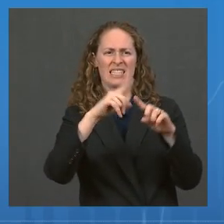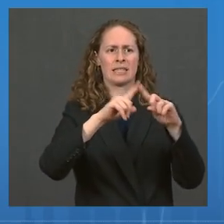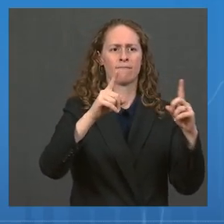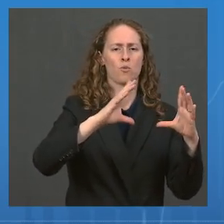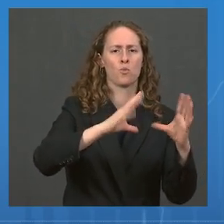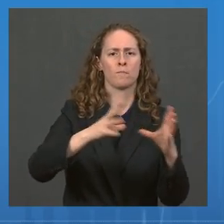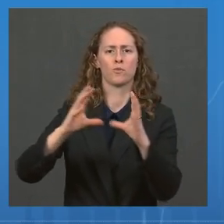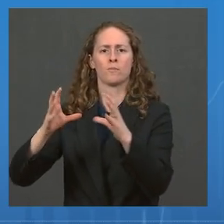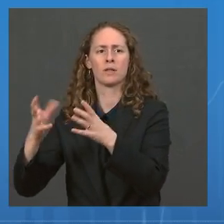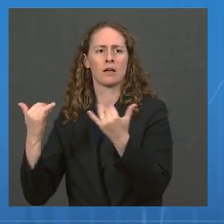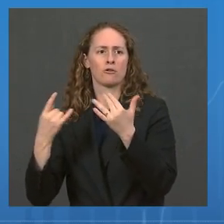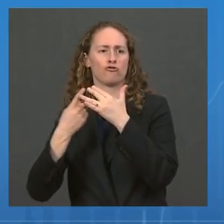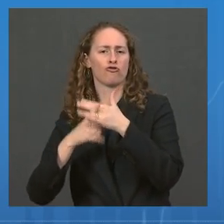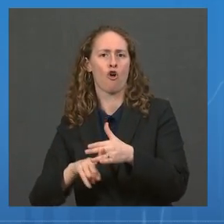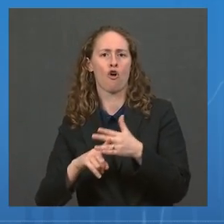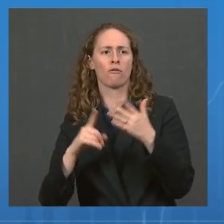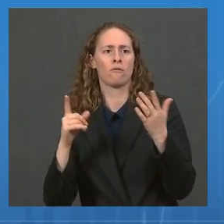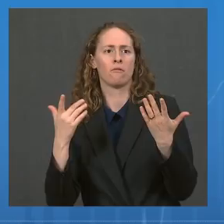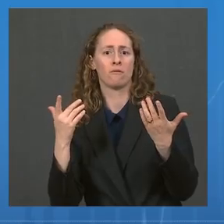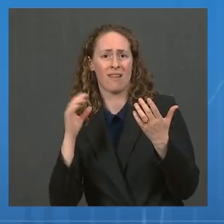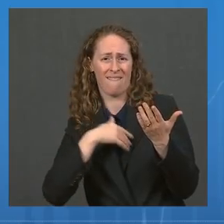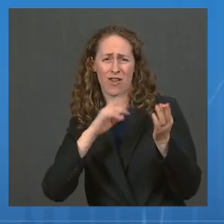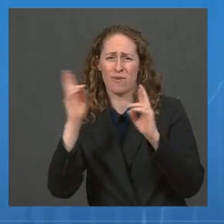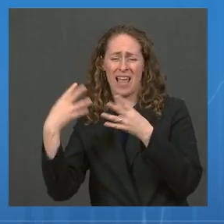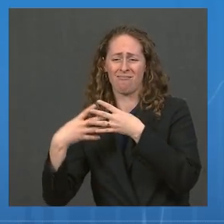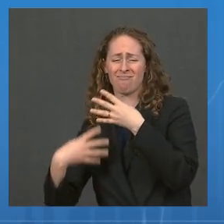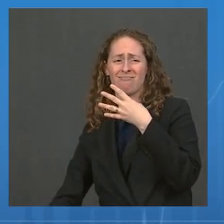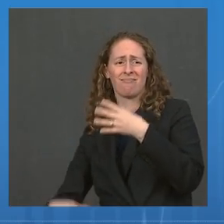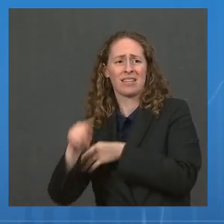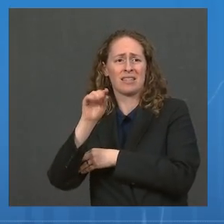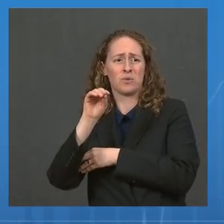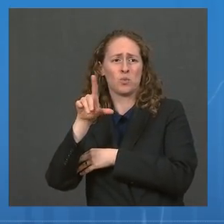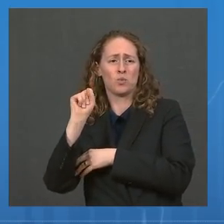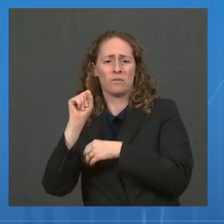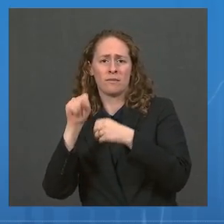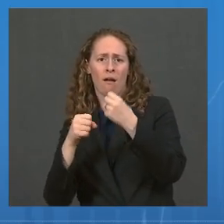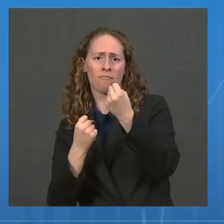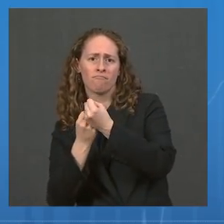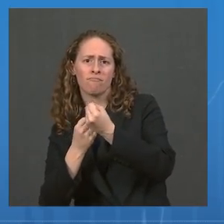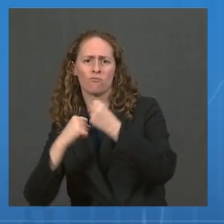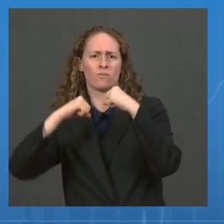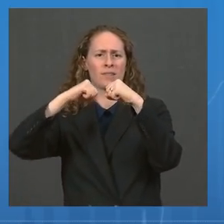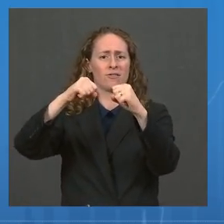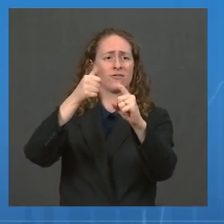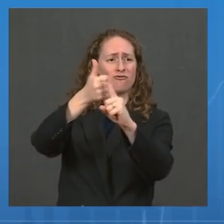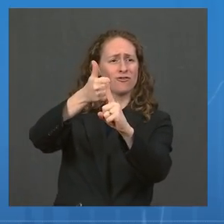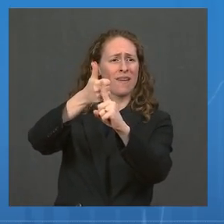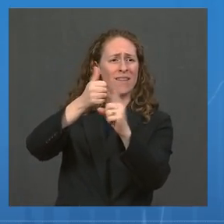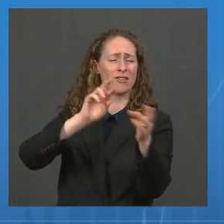that may be helpful to optimize their vaccine protection as the Delta variant continues to circulate